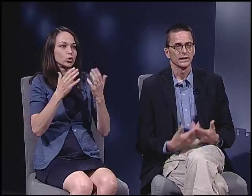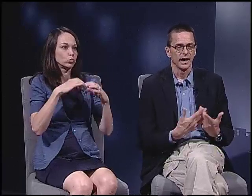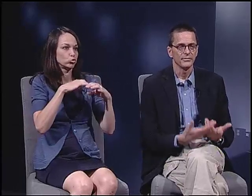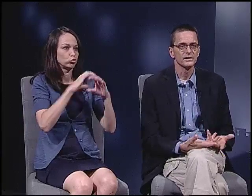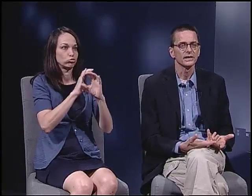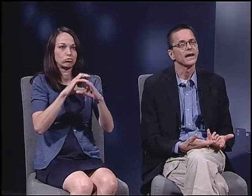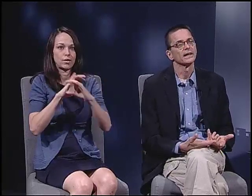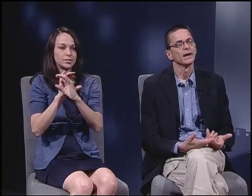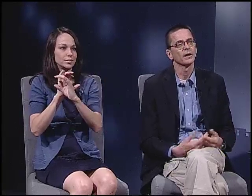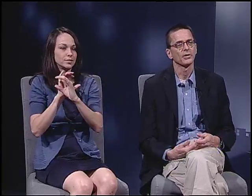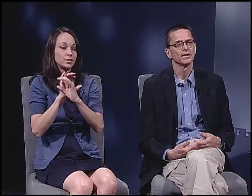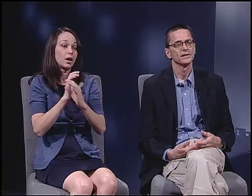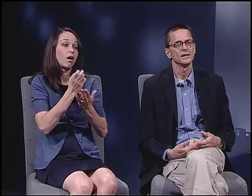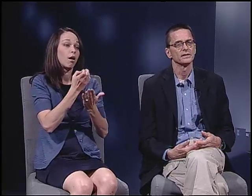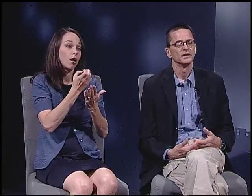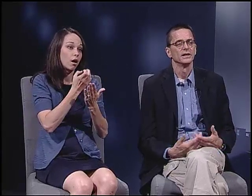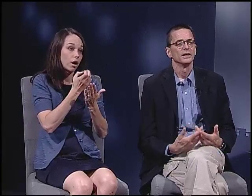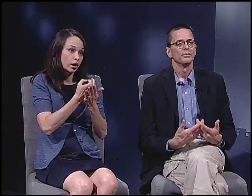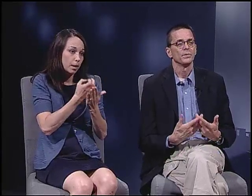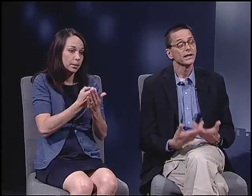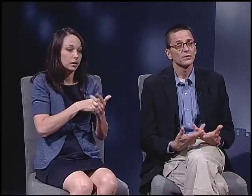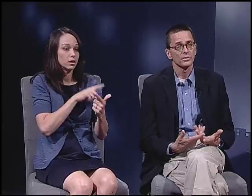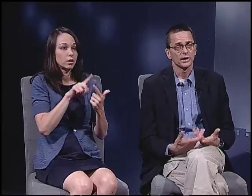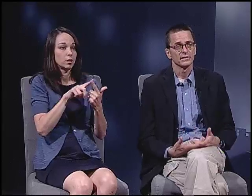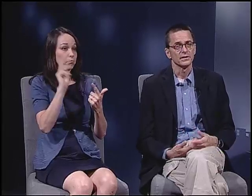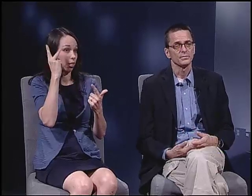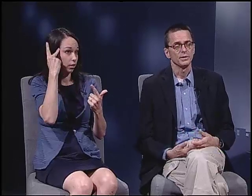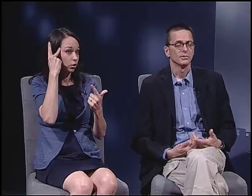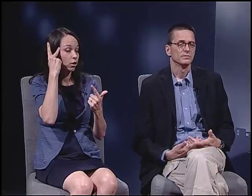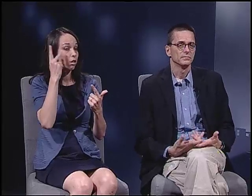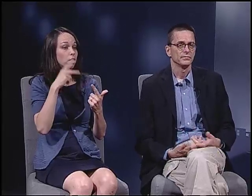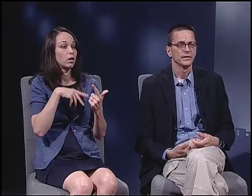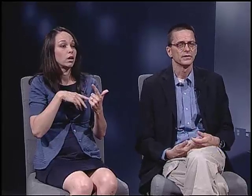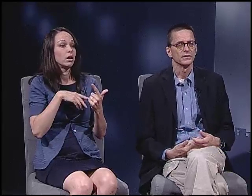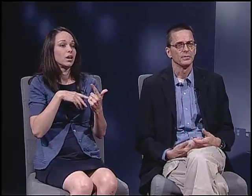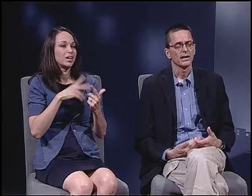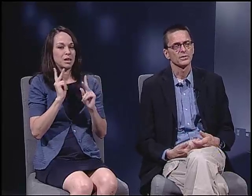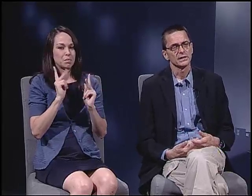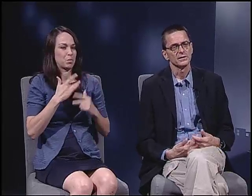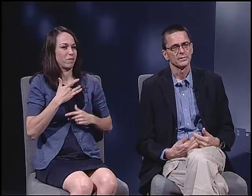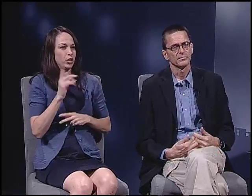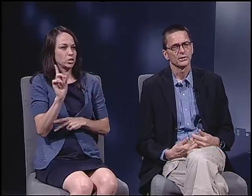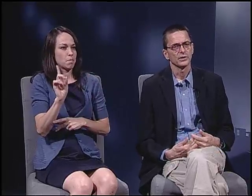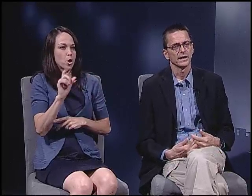Obviously, economic crisis, political crisis, people feel that democracy isn't functioning.